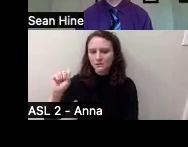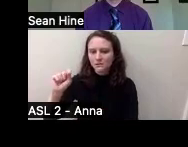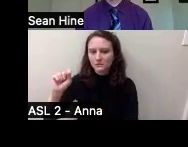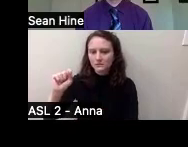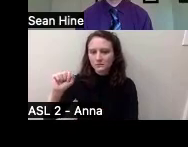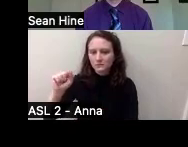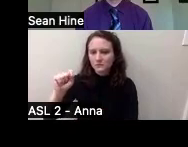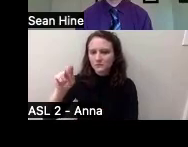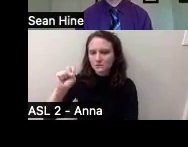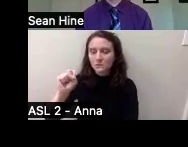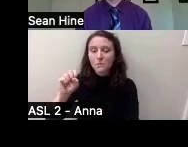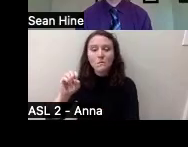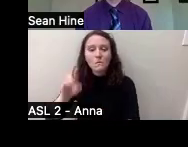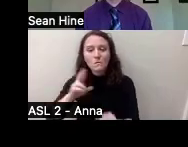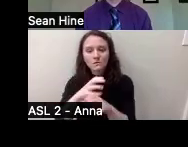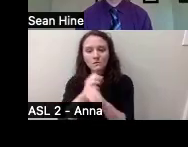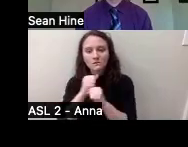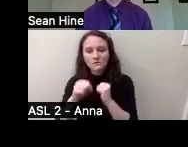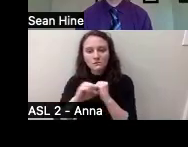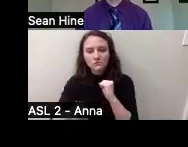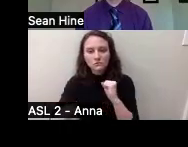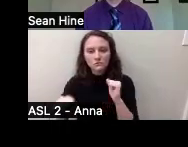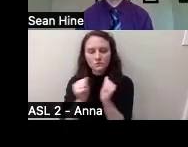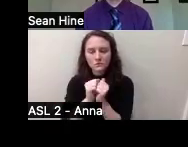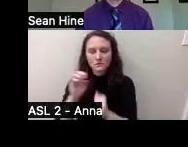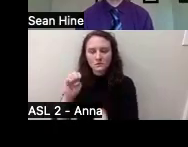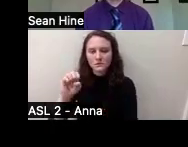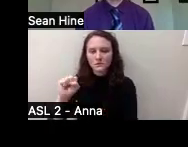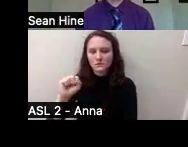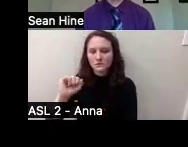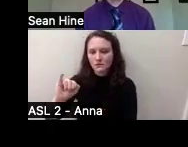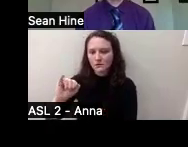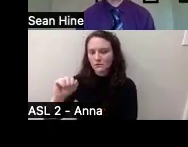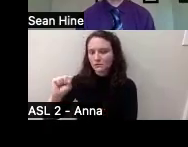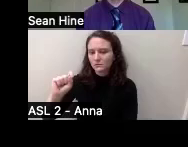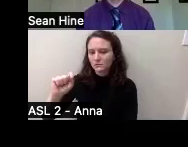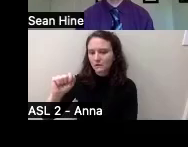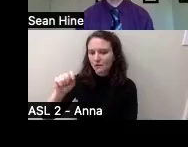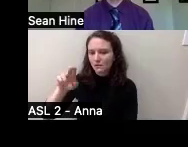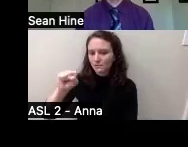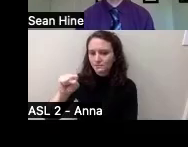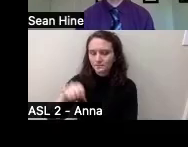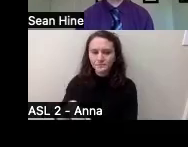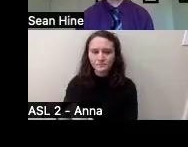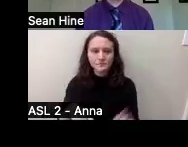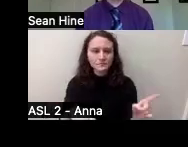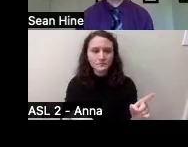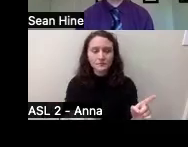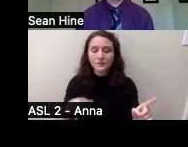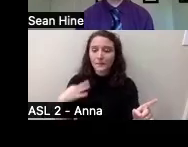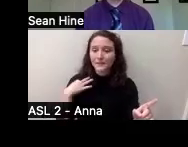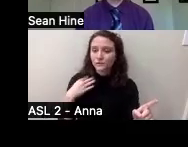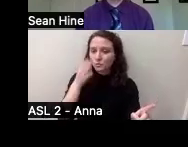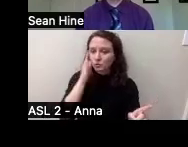And a lot of times investigators aren't sure what happens to that application. So here's what happens. The application will be reviewed as it was designated